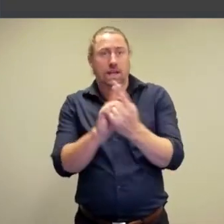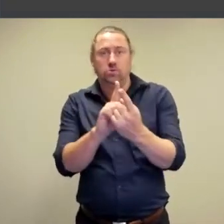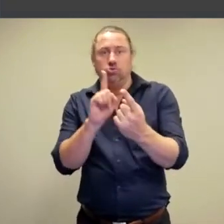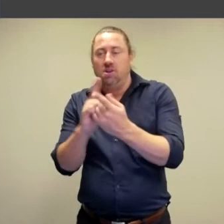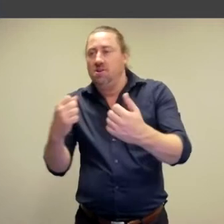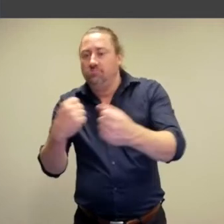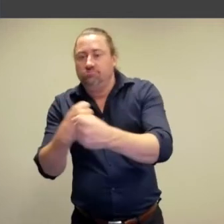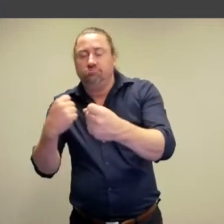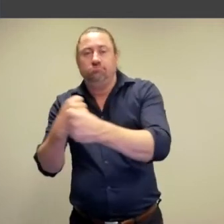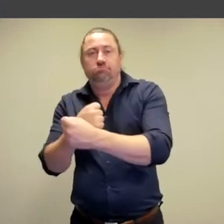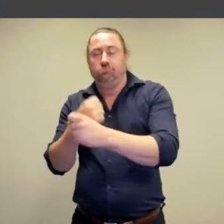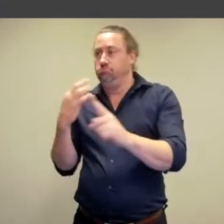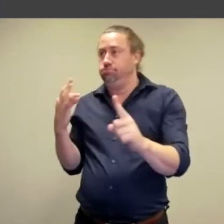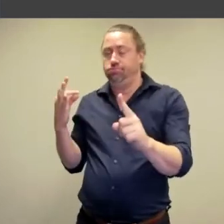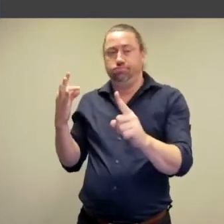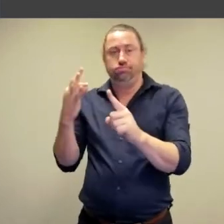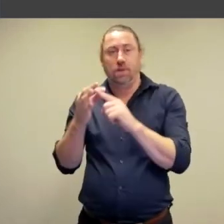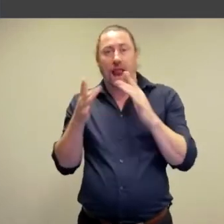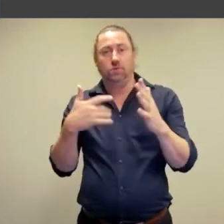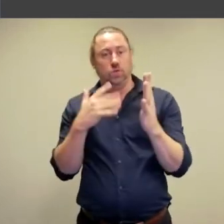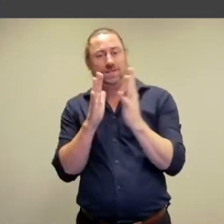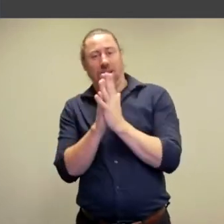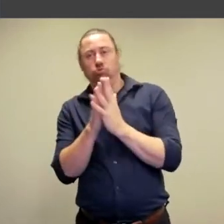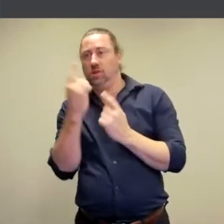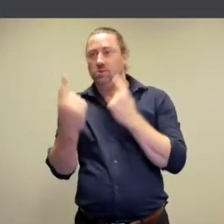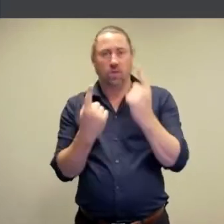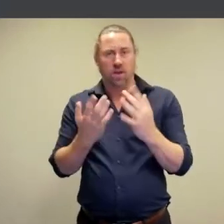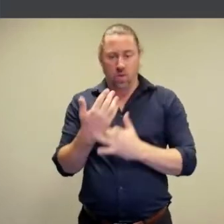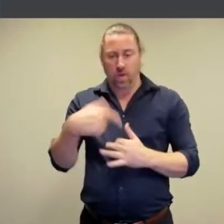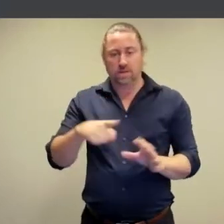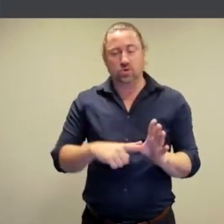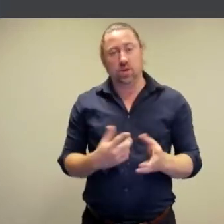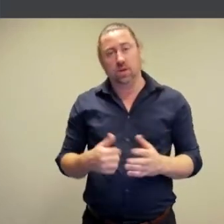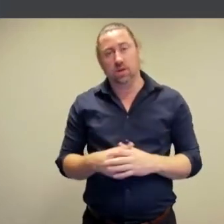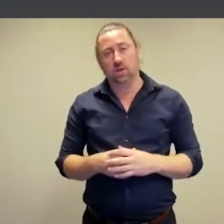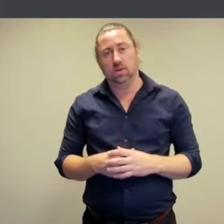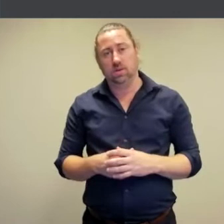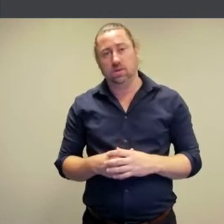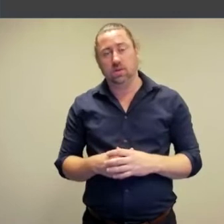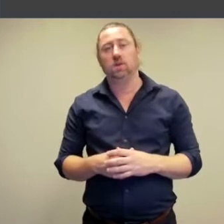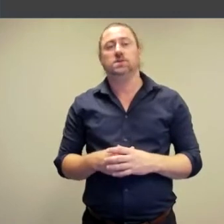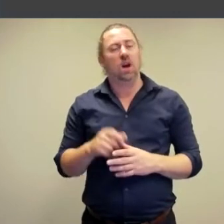us have suffered through this year. And the artist kind of